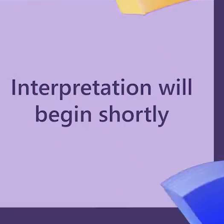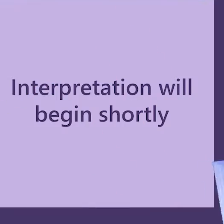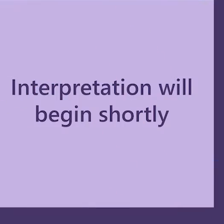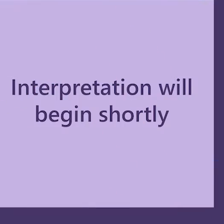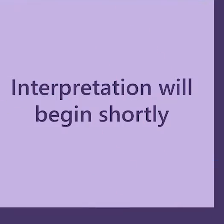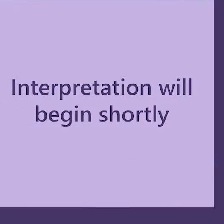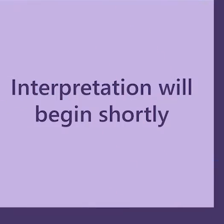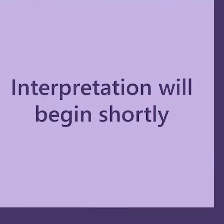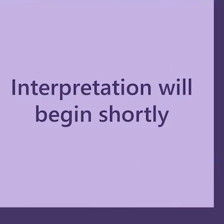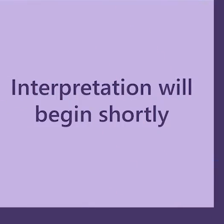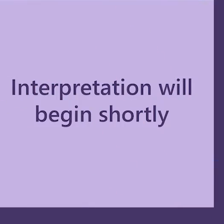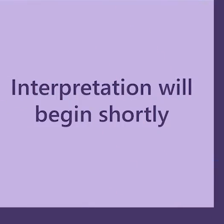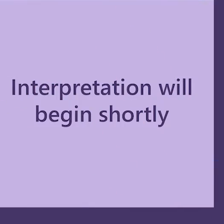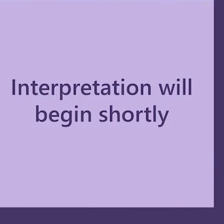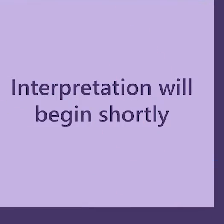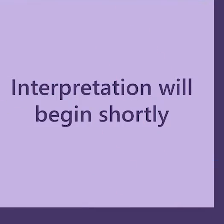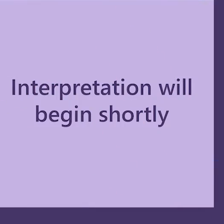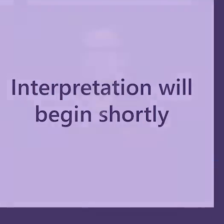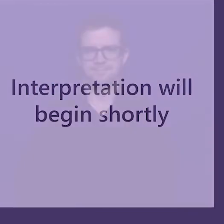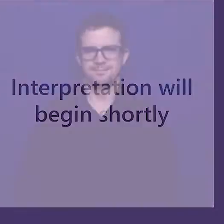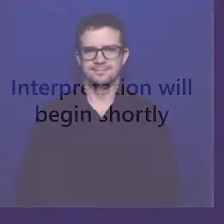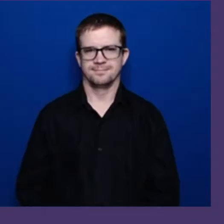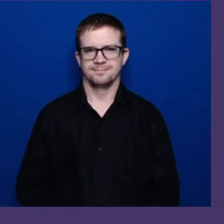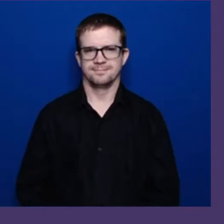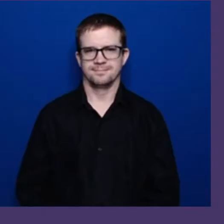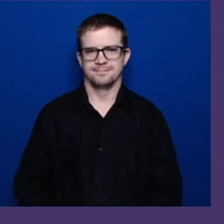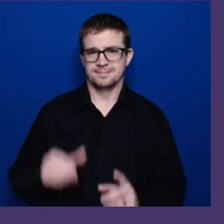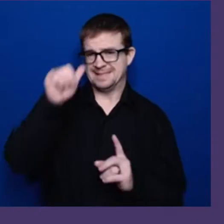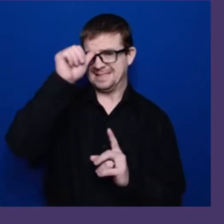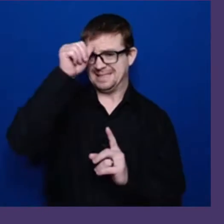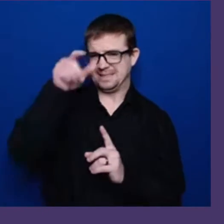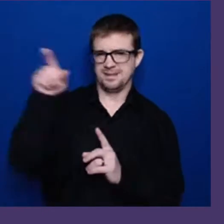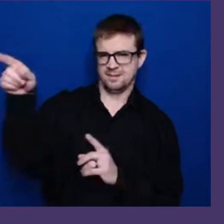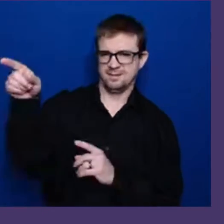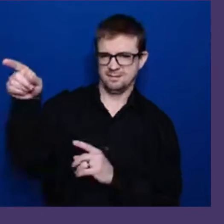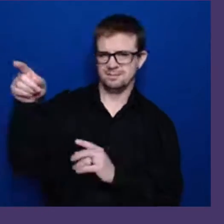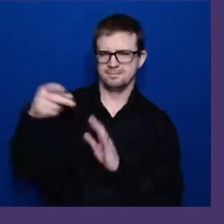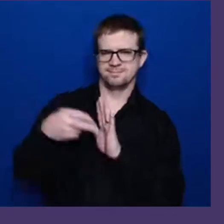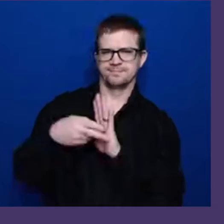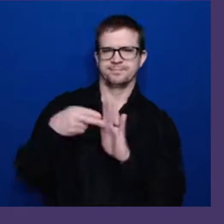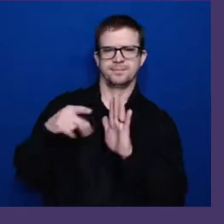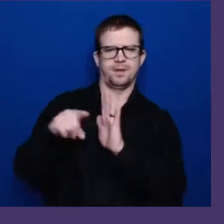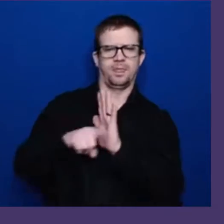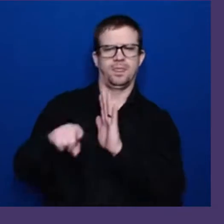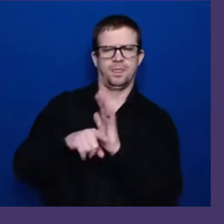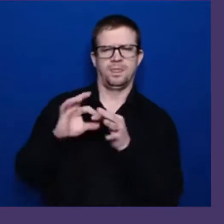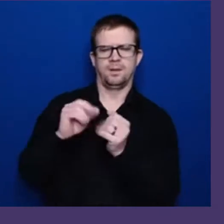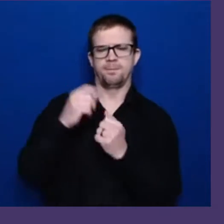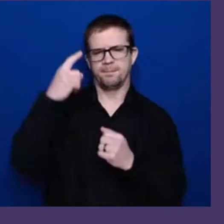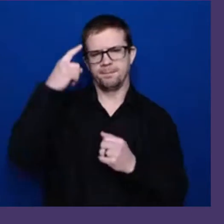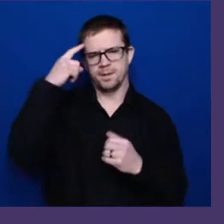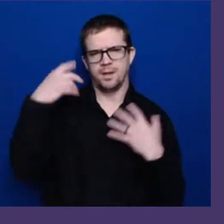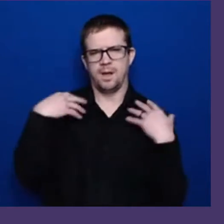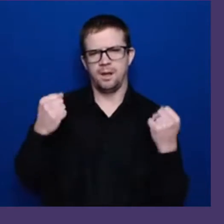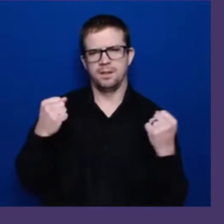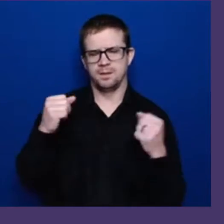Shirpa Dawar: In India, there's a stigma about mental health. Eighty-five percent of those who need care don't get it.